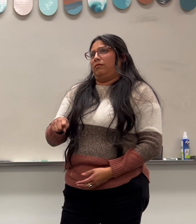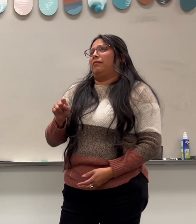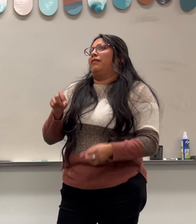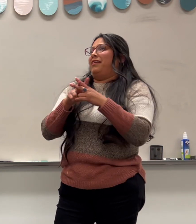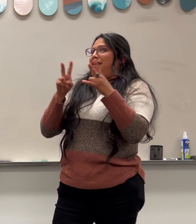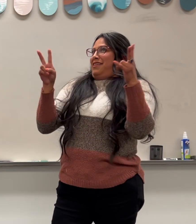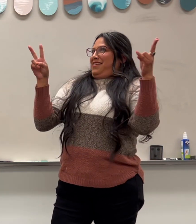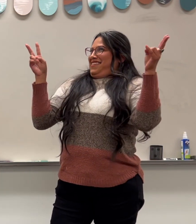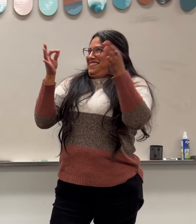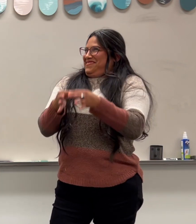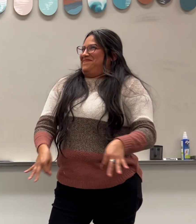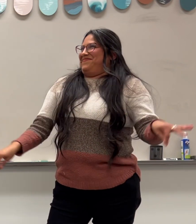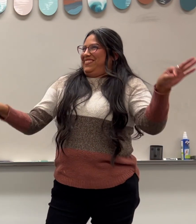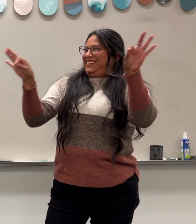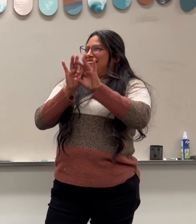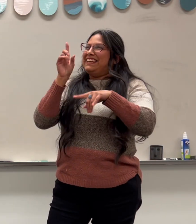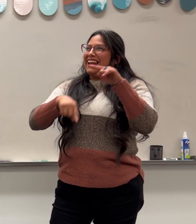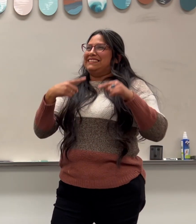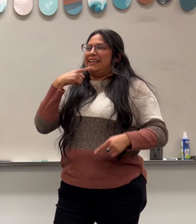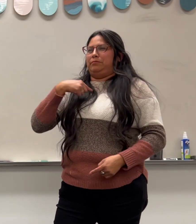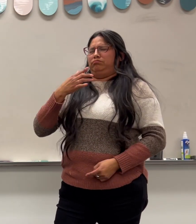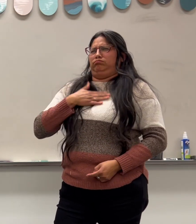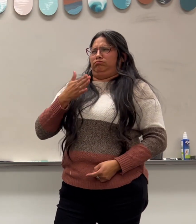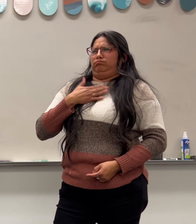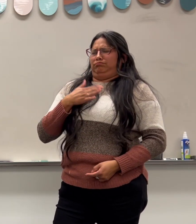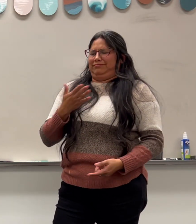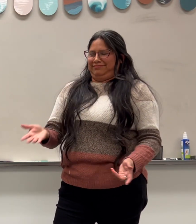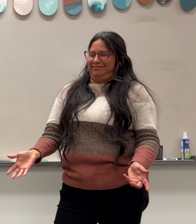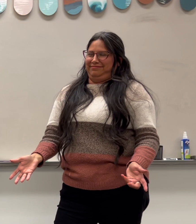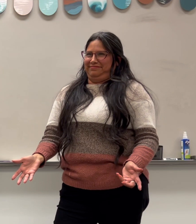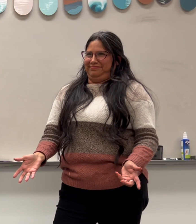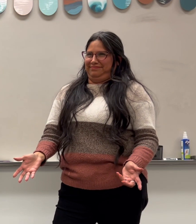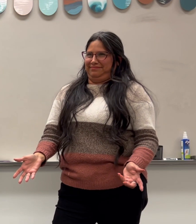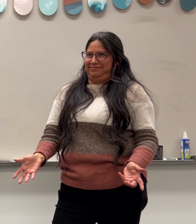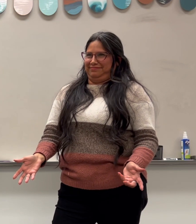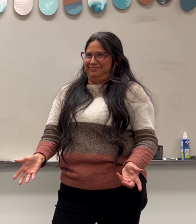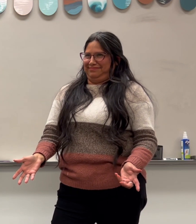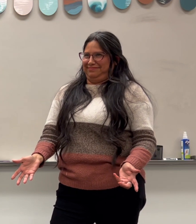yes yes yes facial expressions are very important you can't say with a frowny face that I'm happy